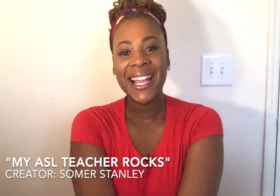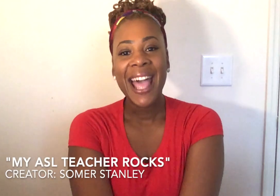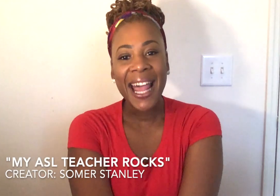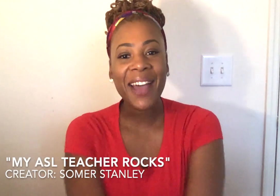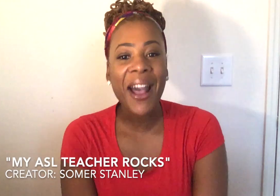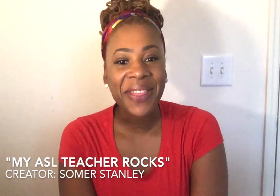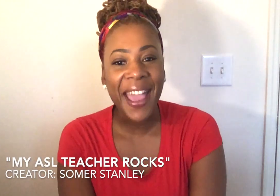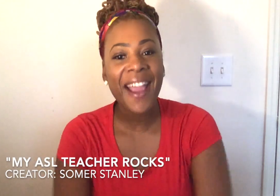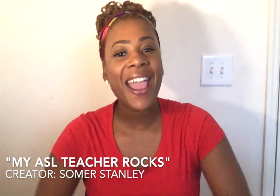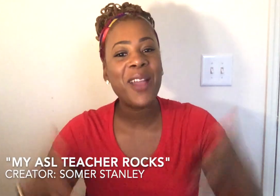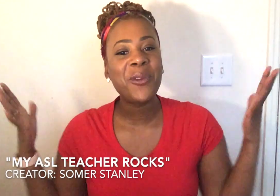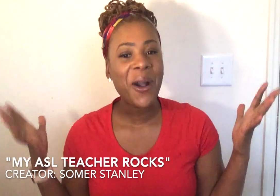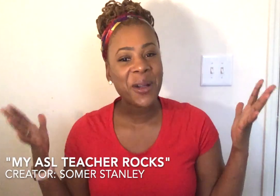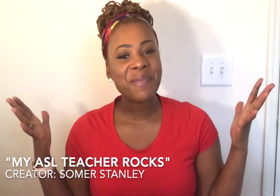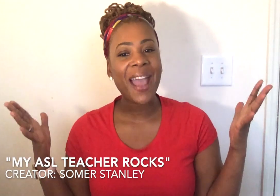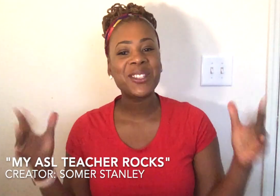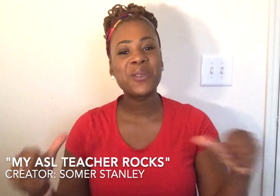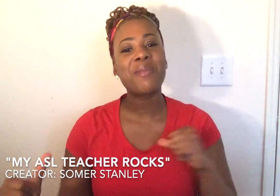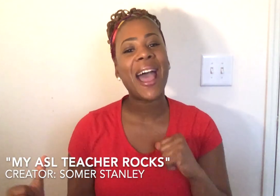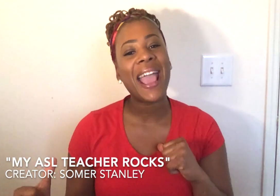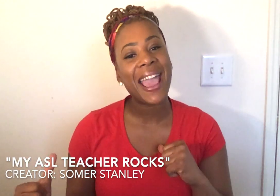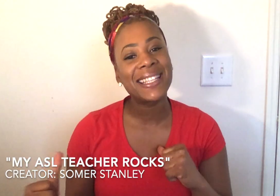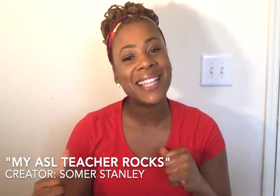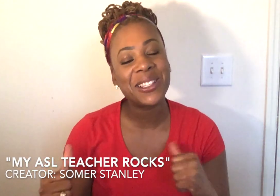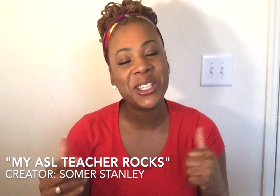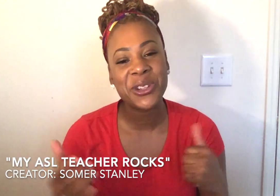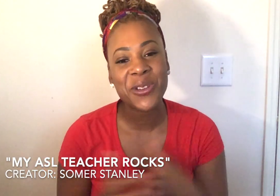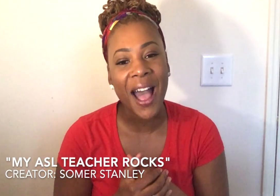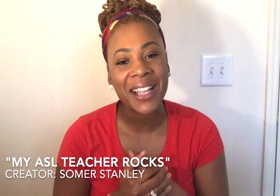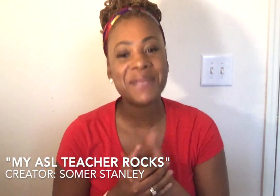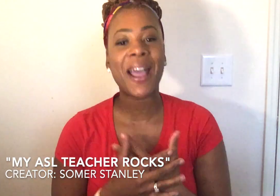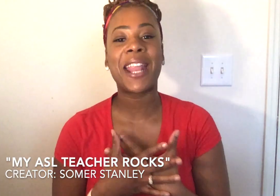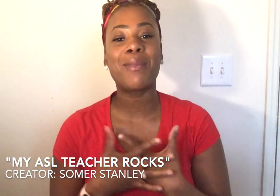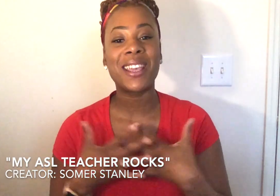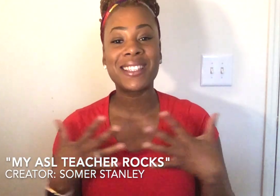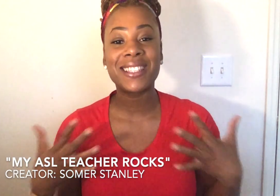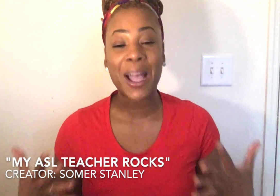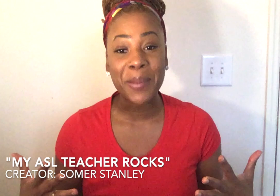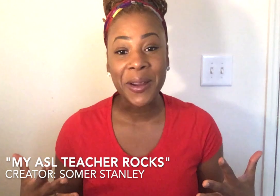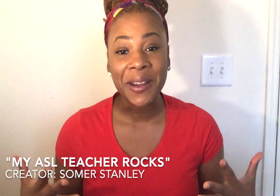Hello out there and welcome back to my ASL teacher rocks my name is Summer and